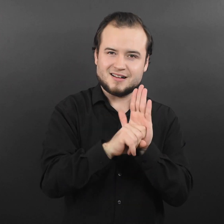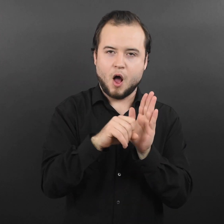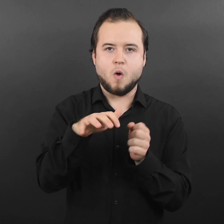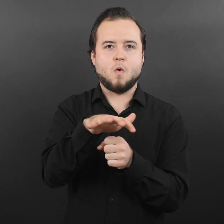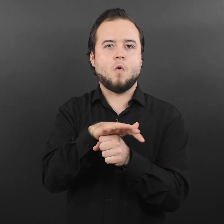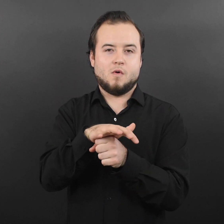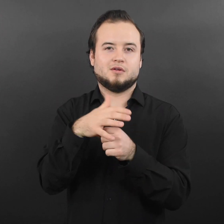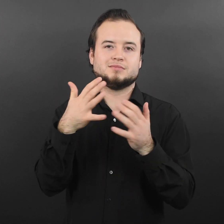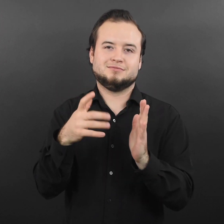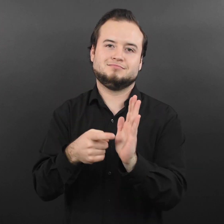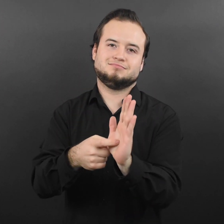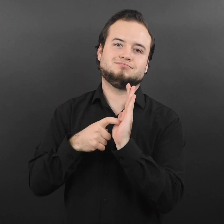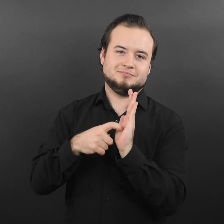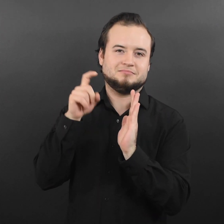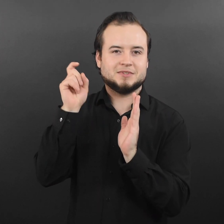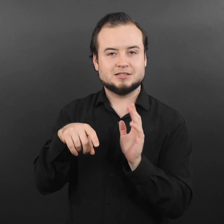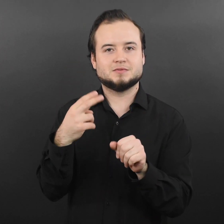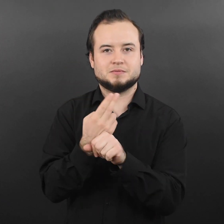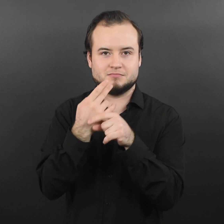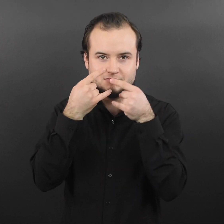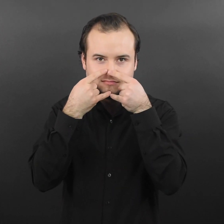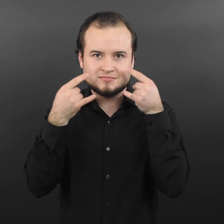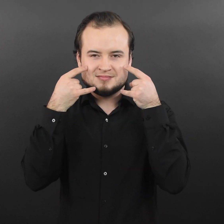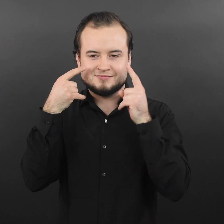and/or local regulatory authorities to require